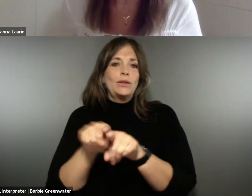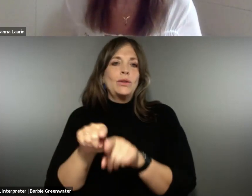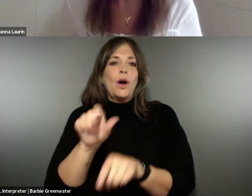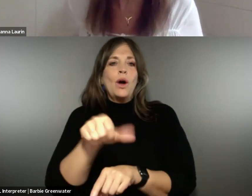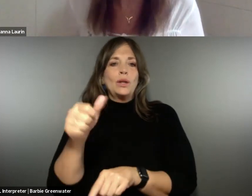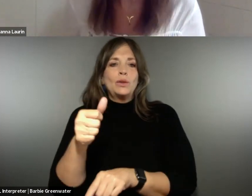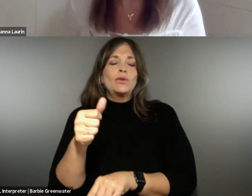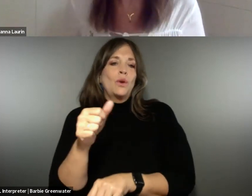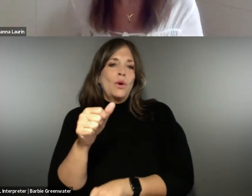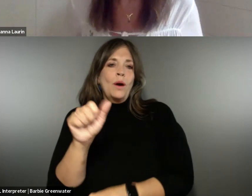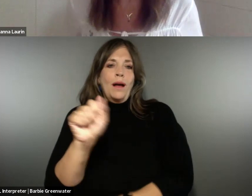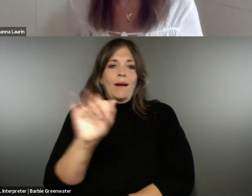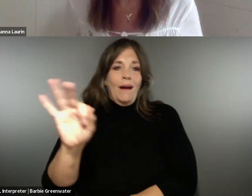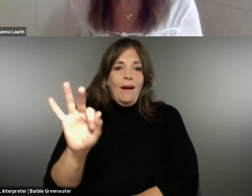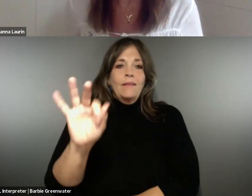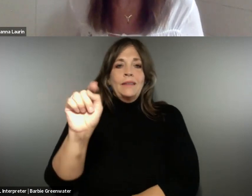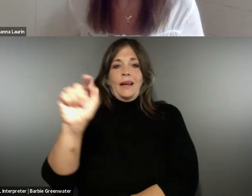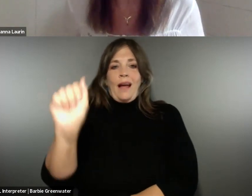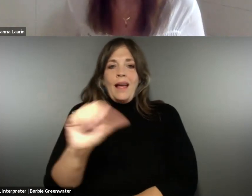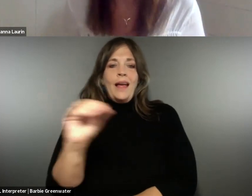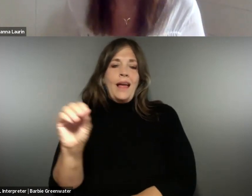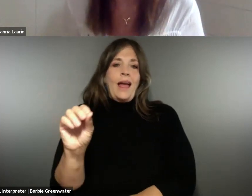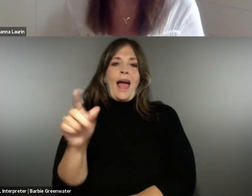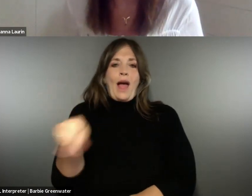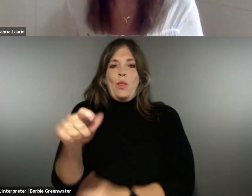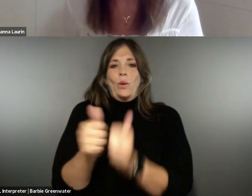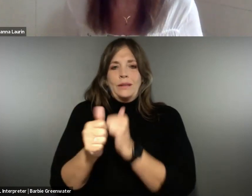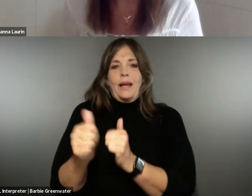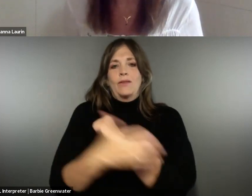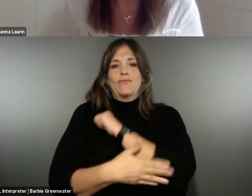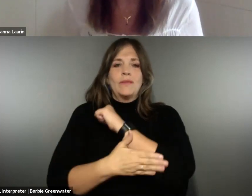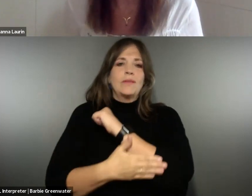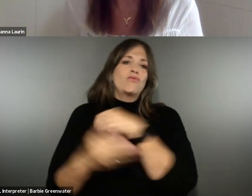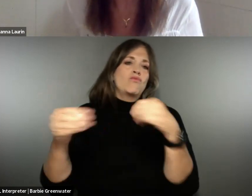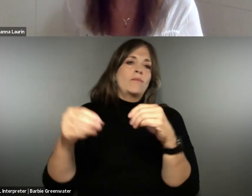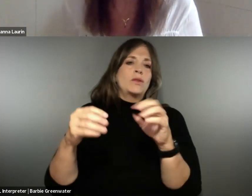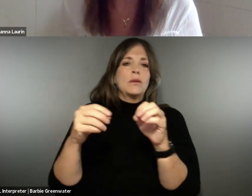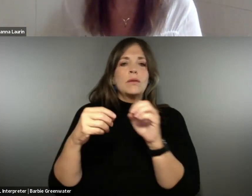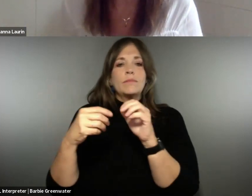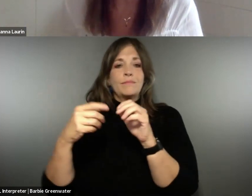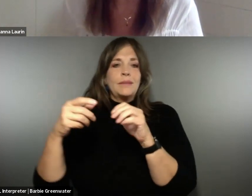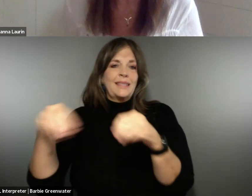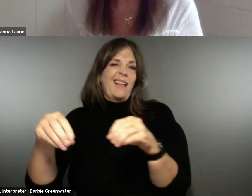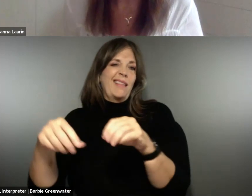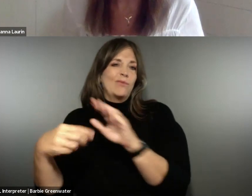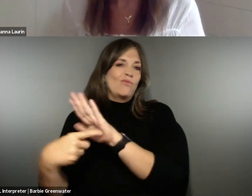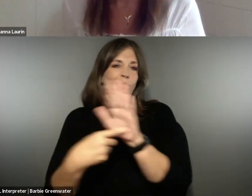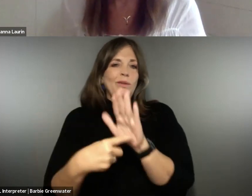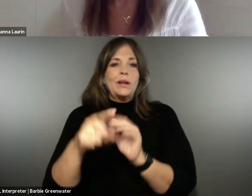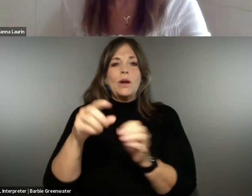commerce Europe which is an umbrella association from members across the EU, AFTA and candidate countries representing more than